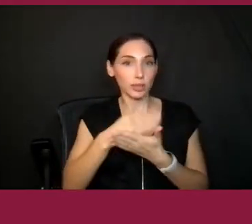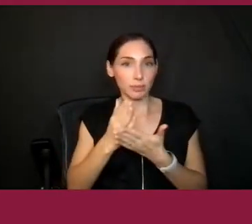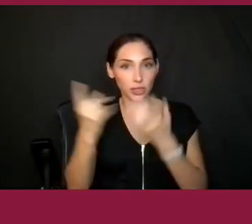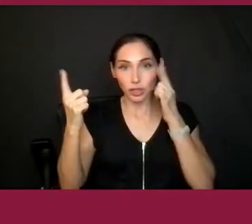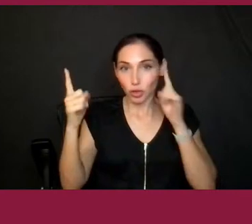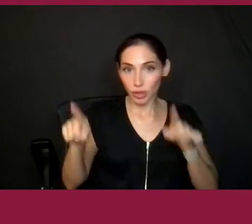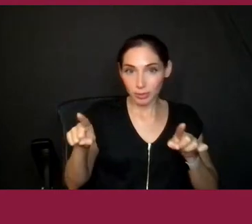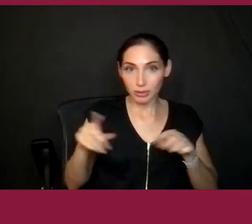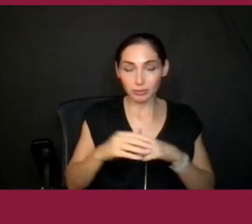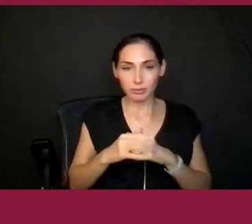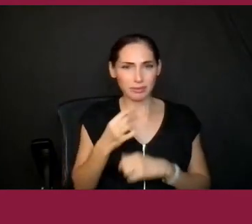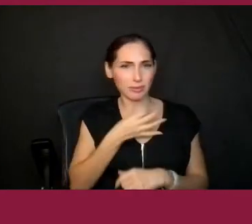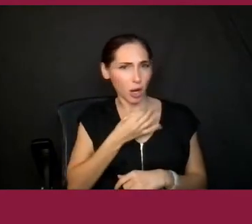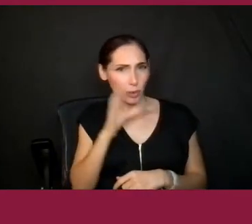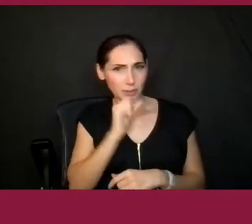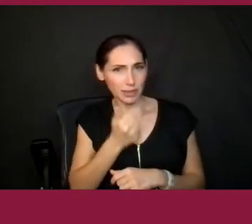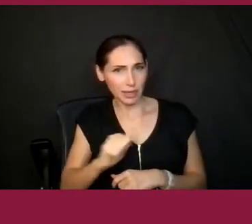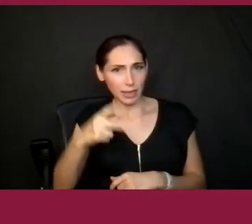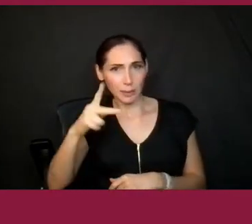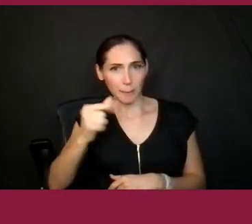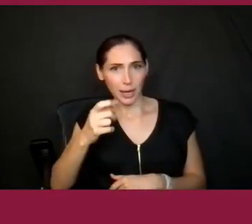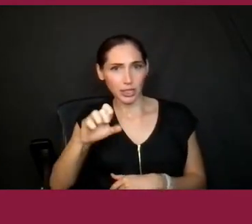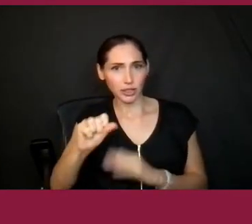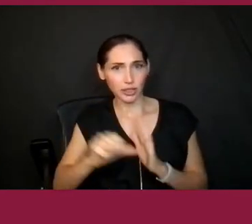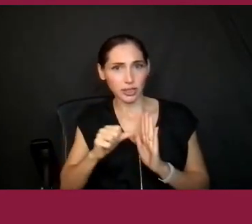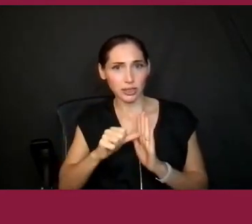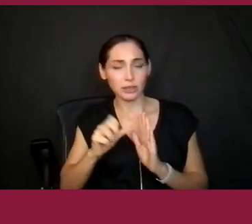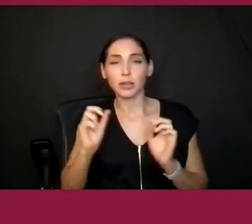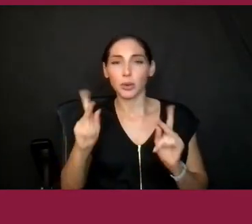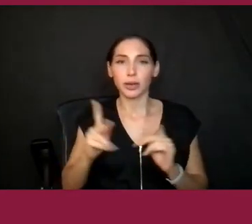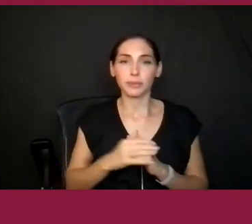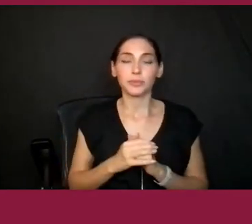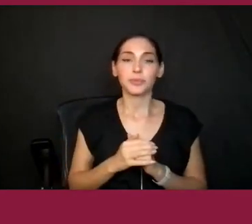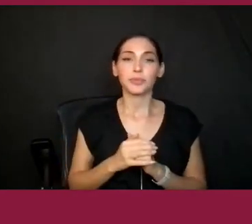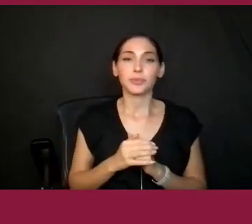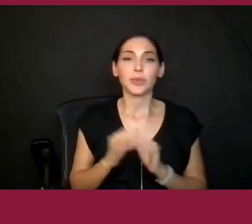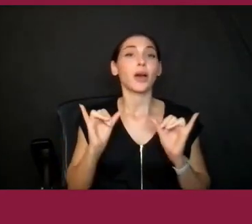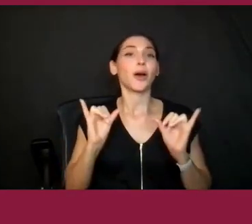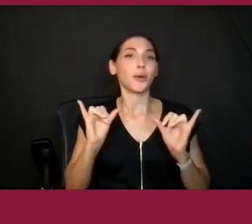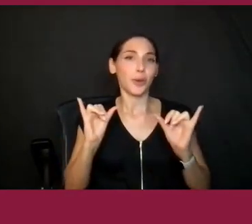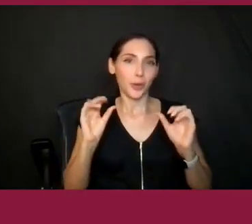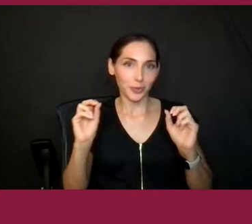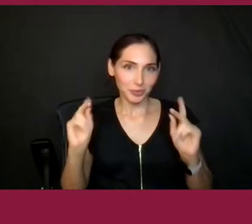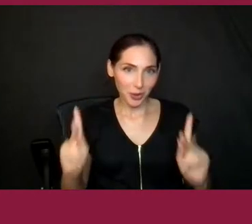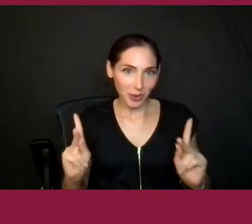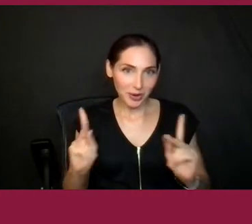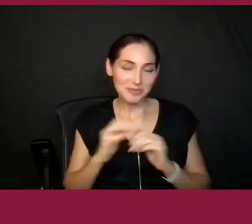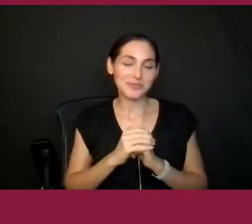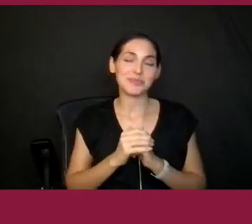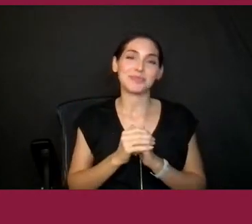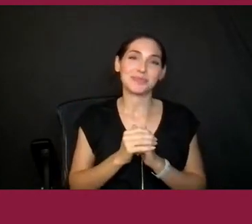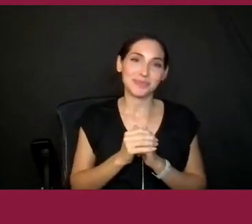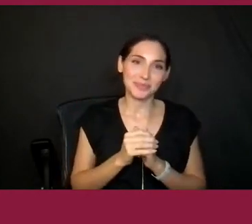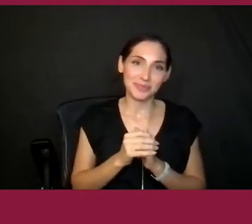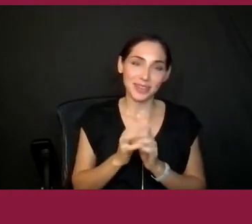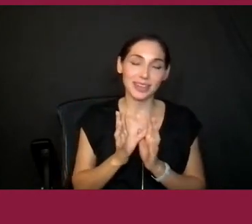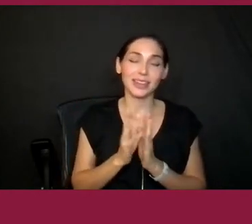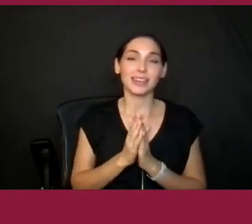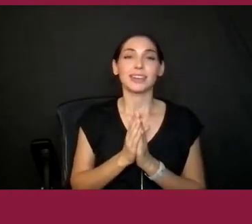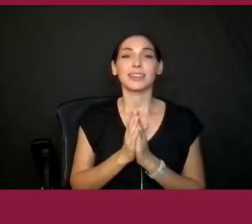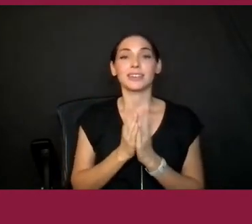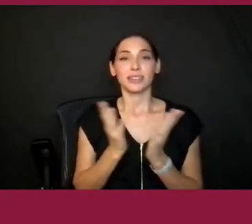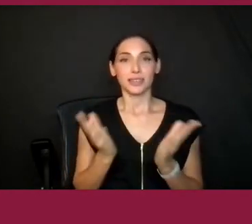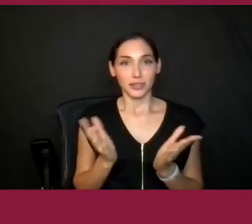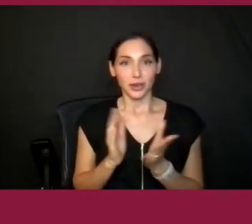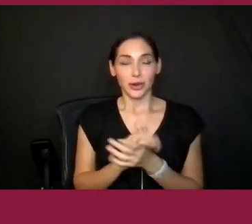Are we missing pages? Oh, okay. Oh, oh okay. Uh, so, um, we